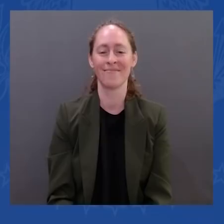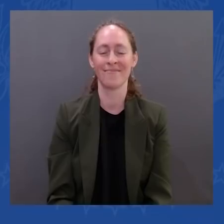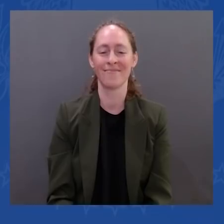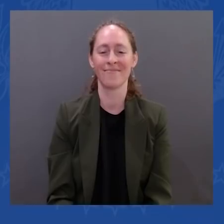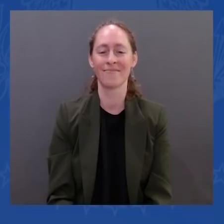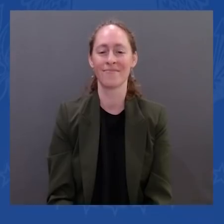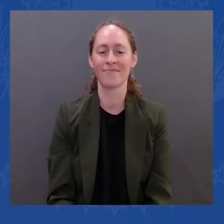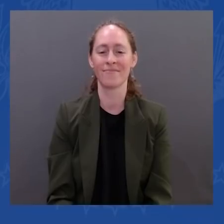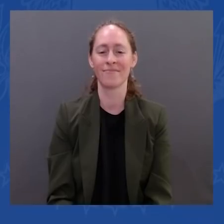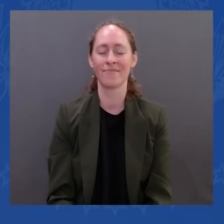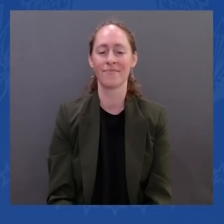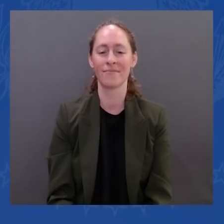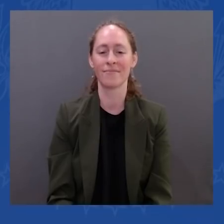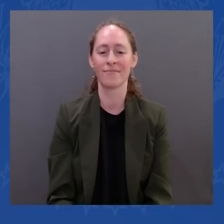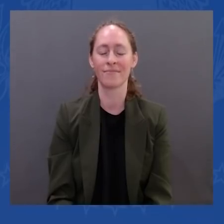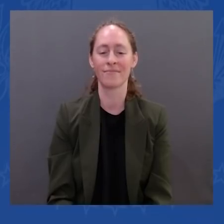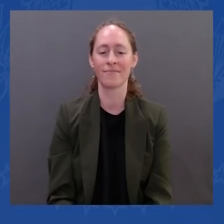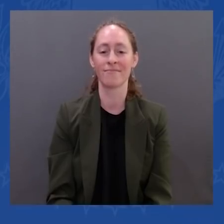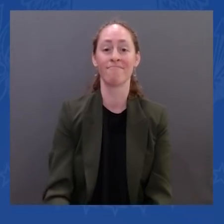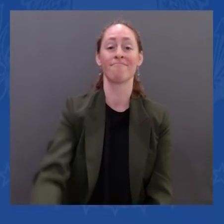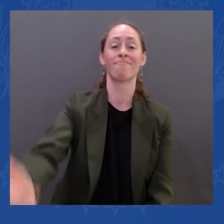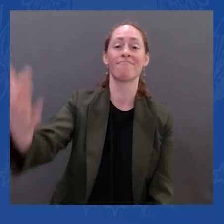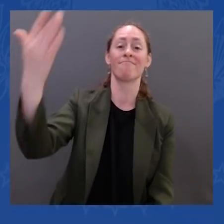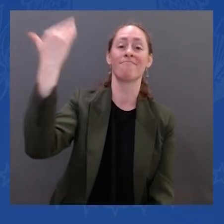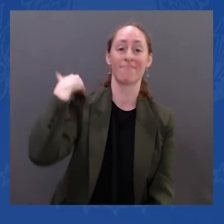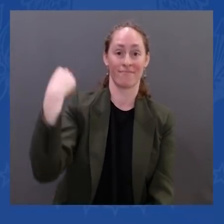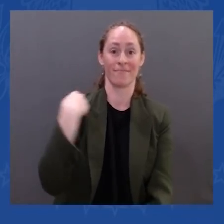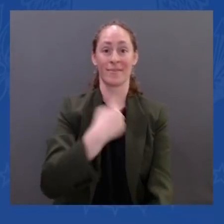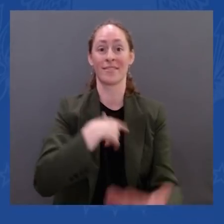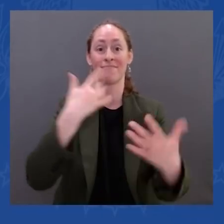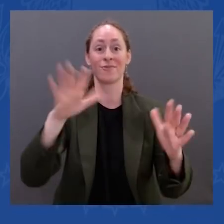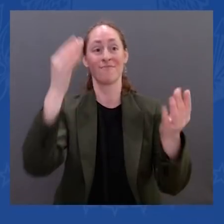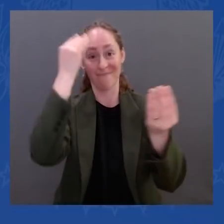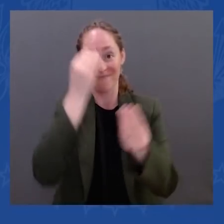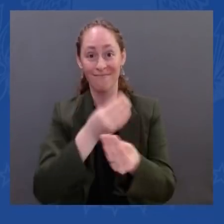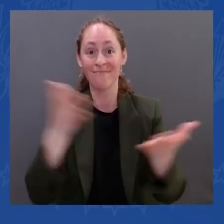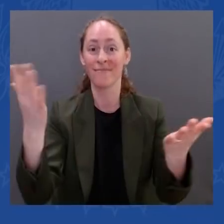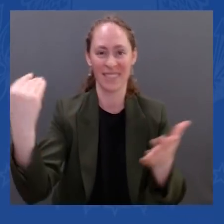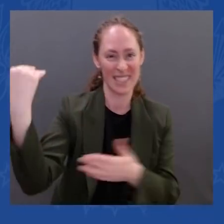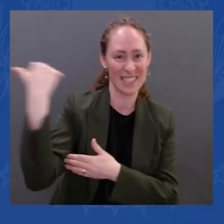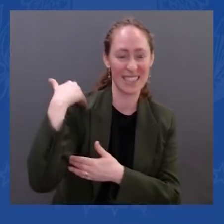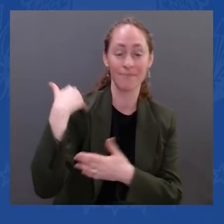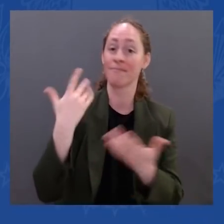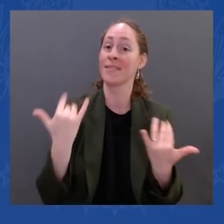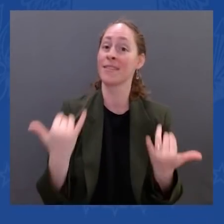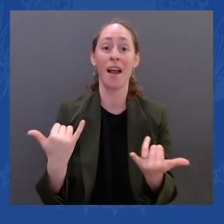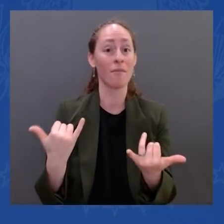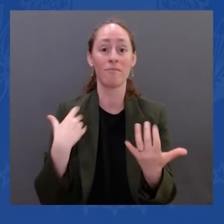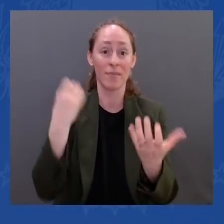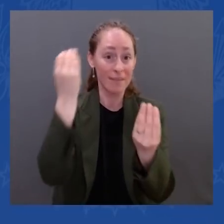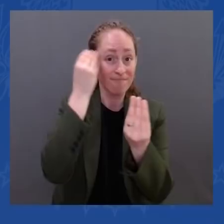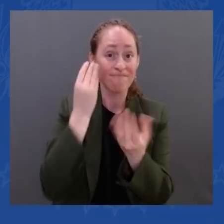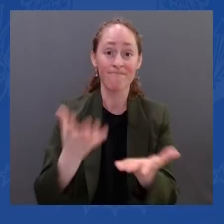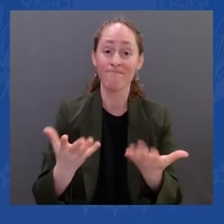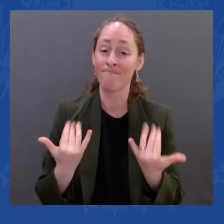now that we've invested our cooperation to spur innovation while delivering concrete progress for our people: